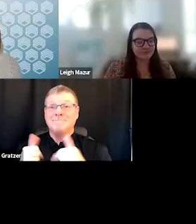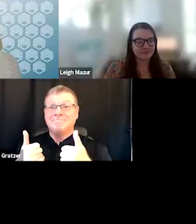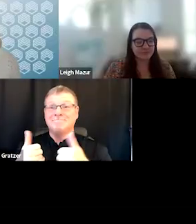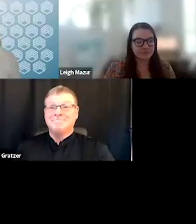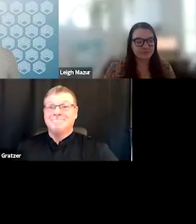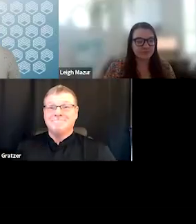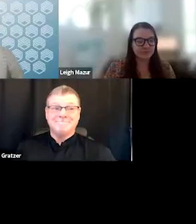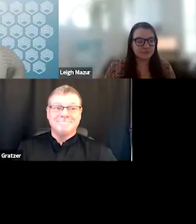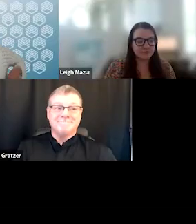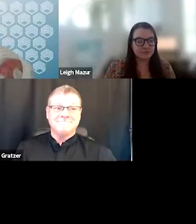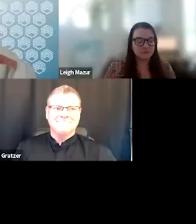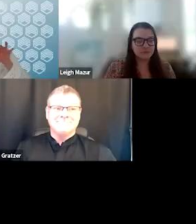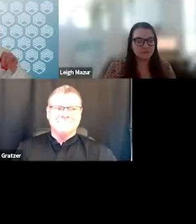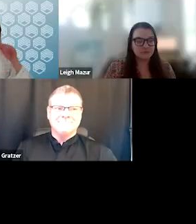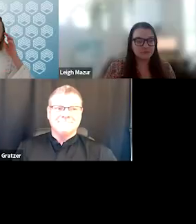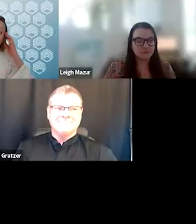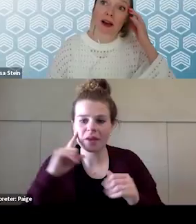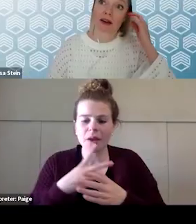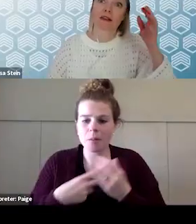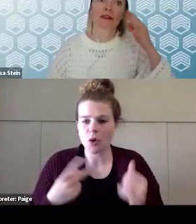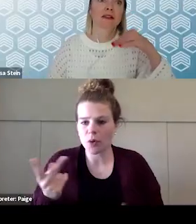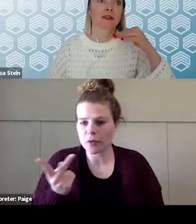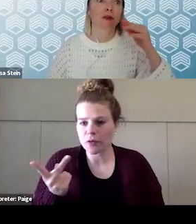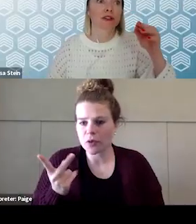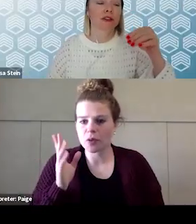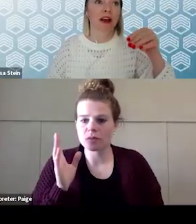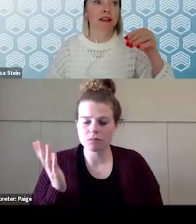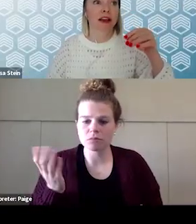That's great. And I think both of you have alluded to the fact